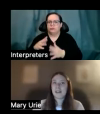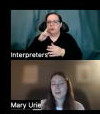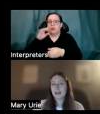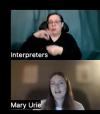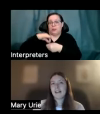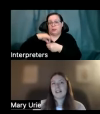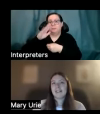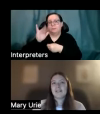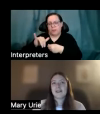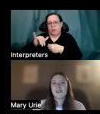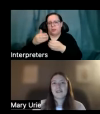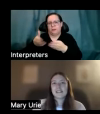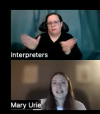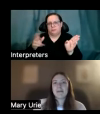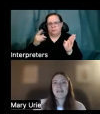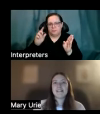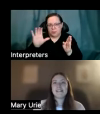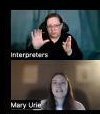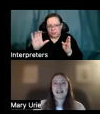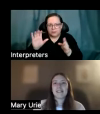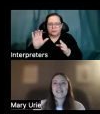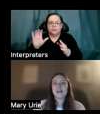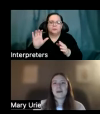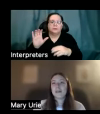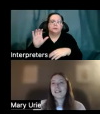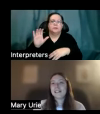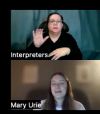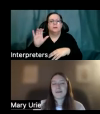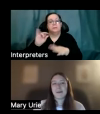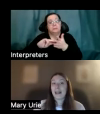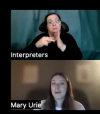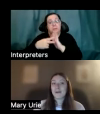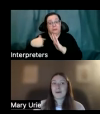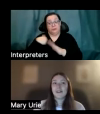the public. So that means that we need to keep them accountable